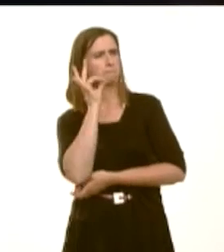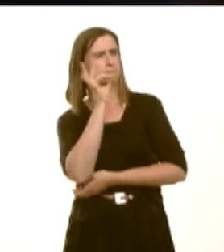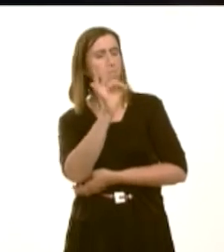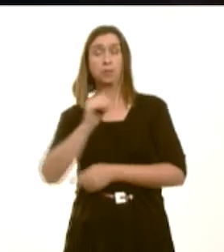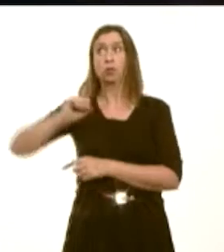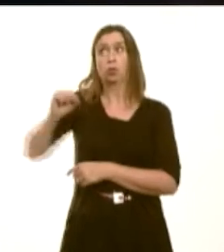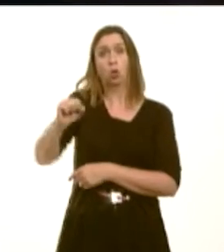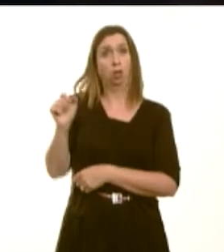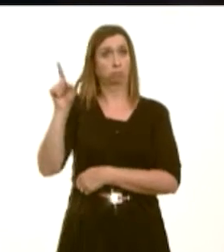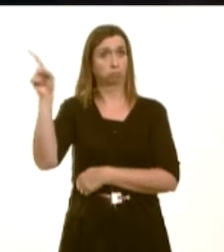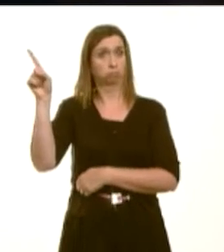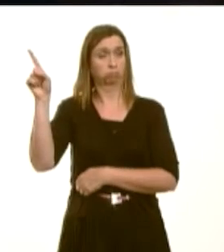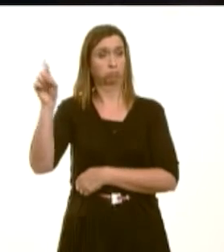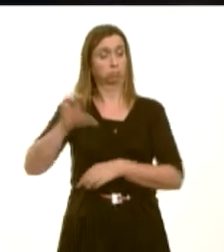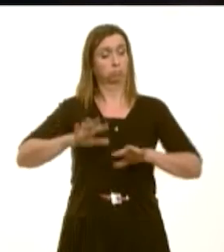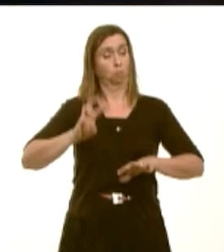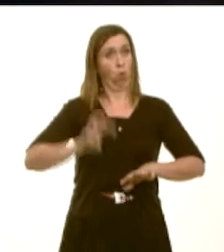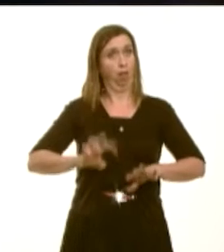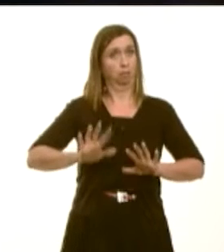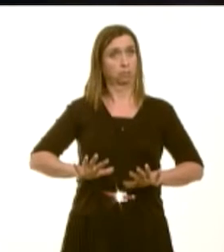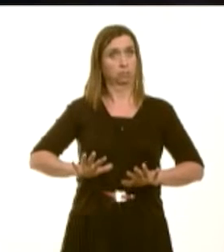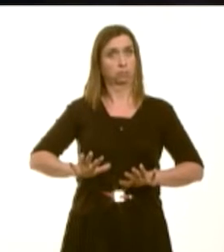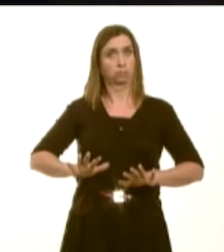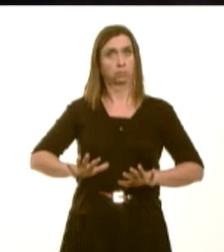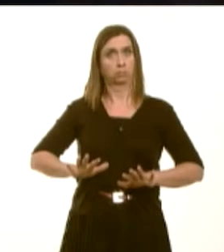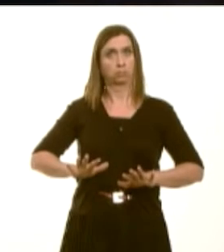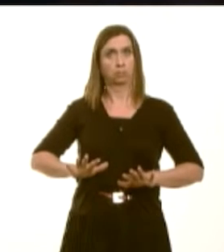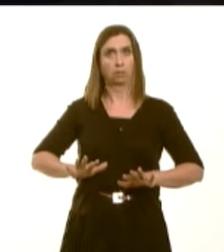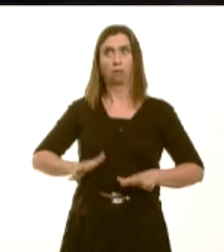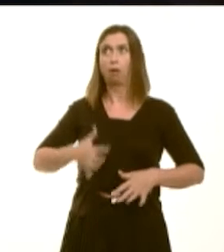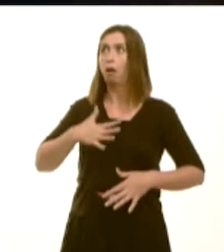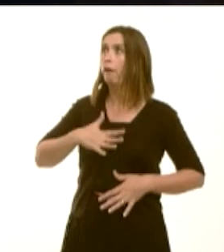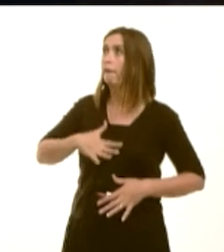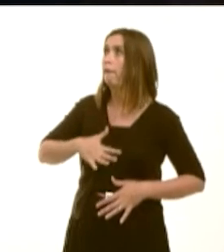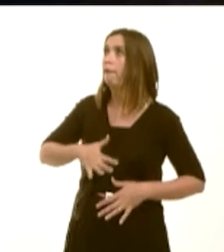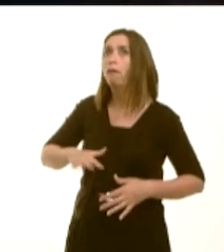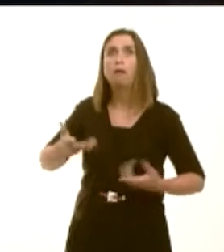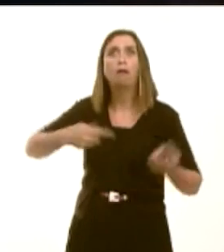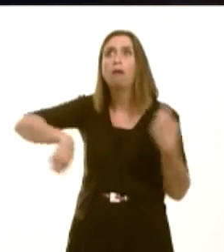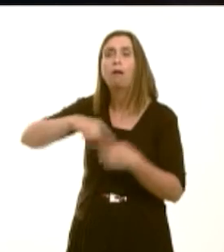Wales are not forced to leave the European Union, contrary to the wishes of the people,